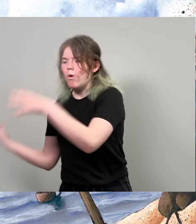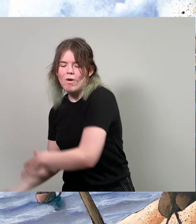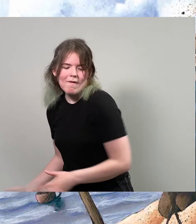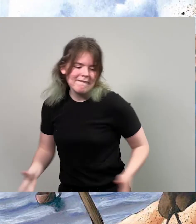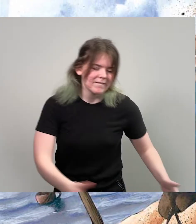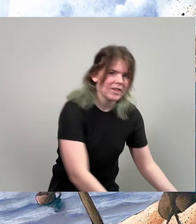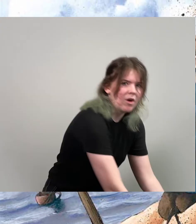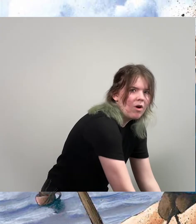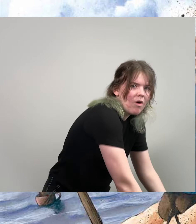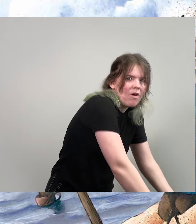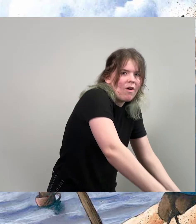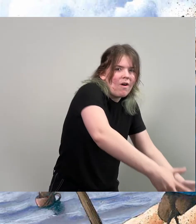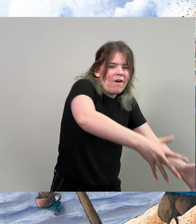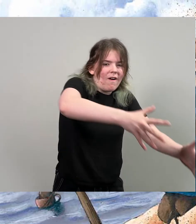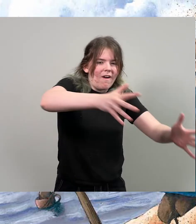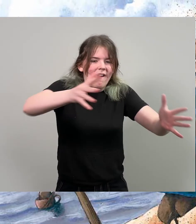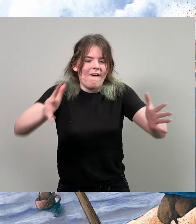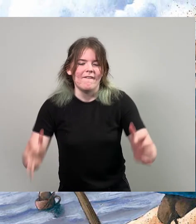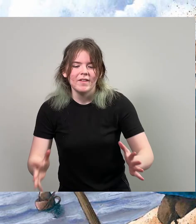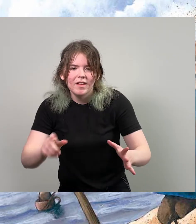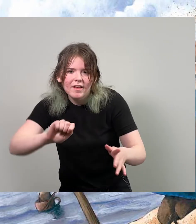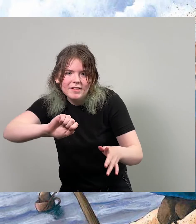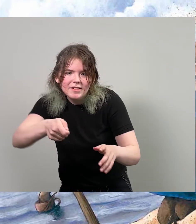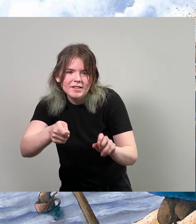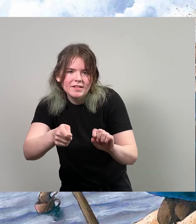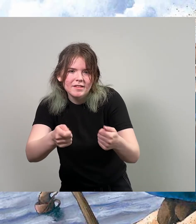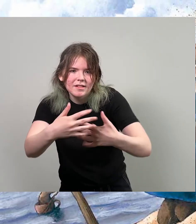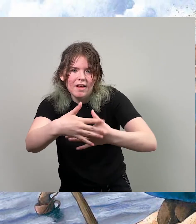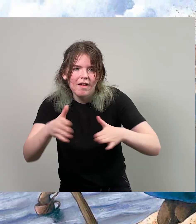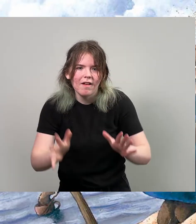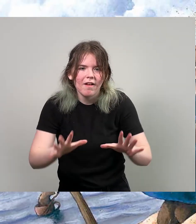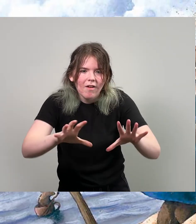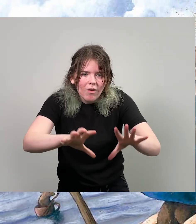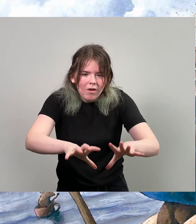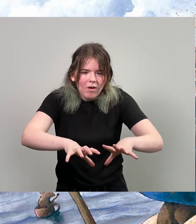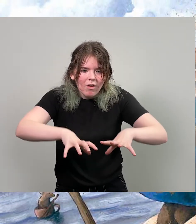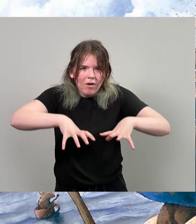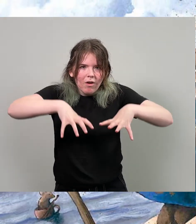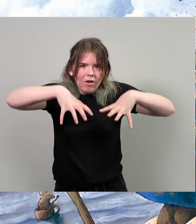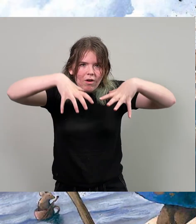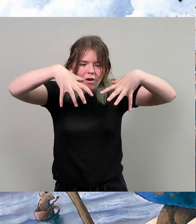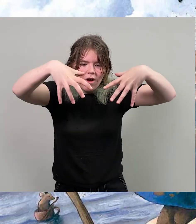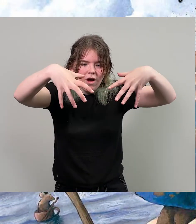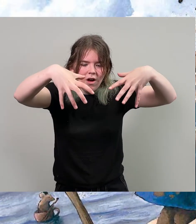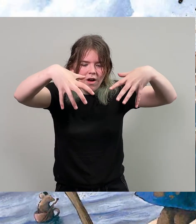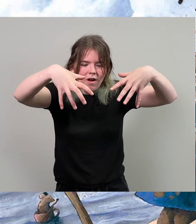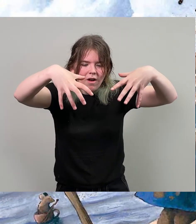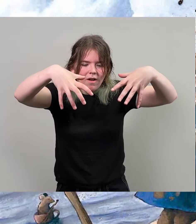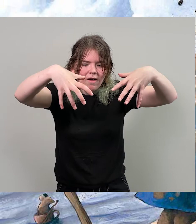his spade, heaved up the treasure chest, unlatched the catch, lifted the lid and looked inside.